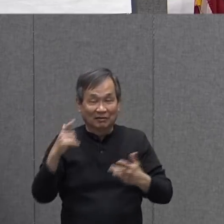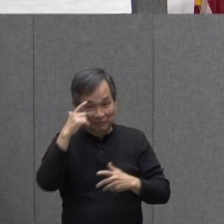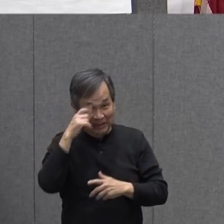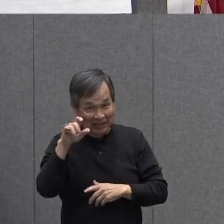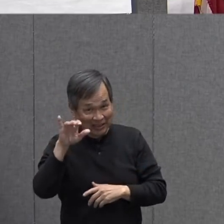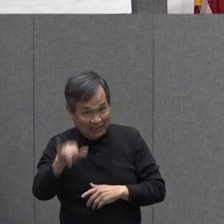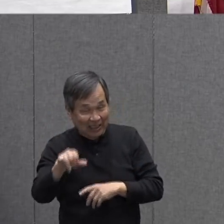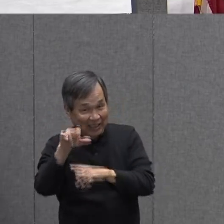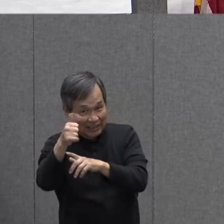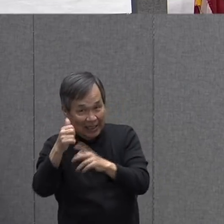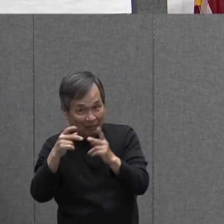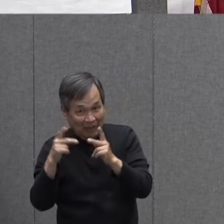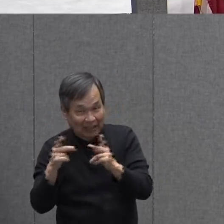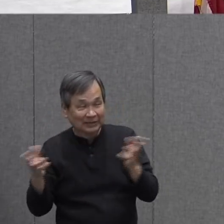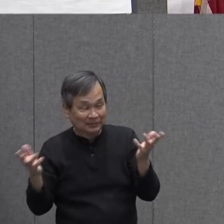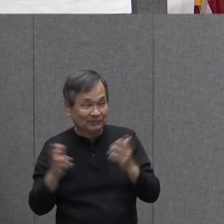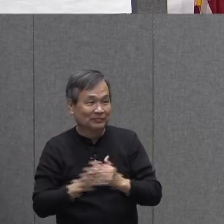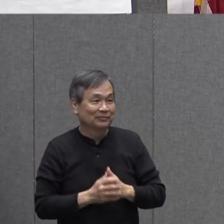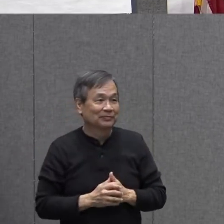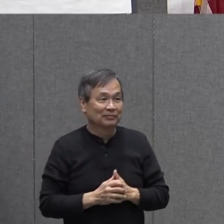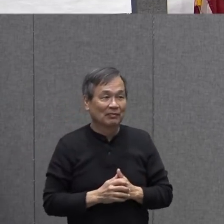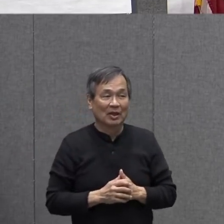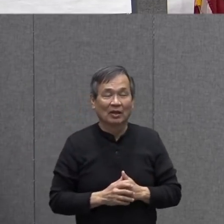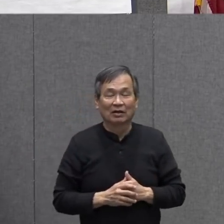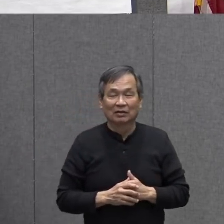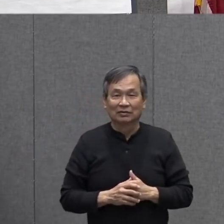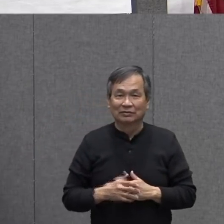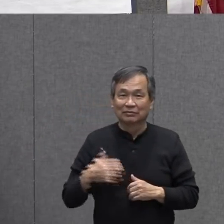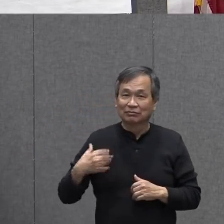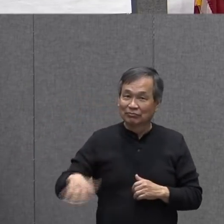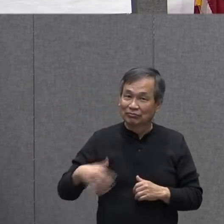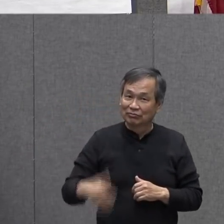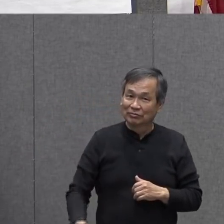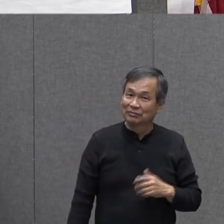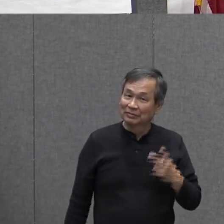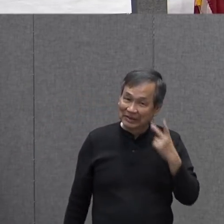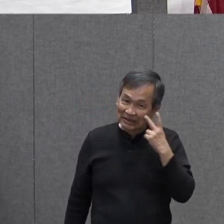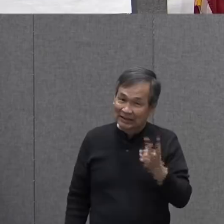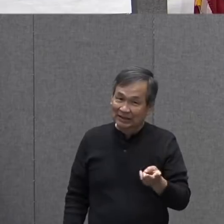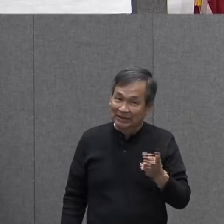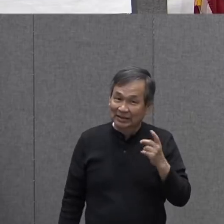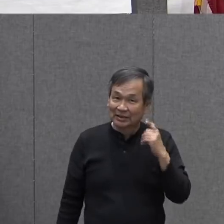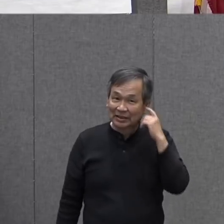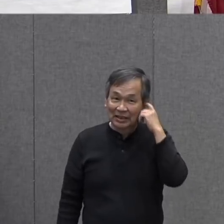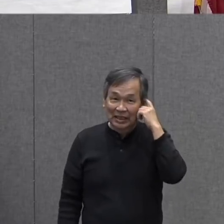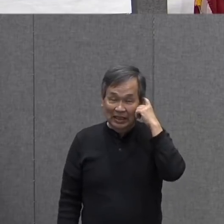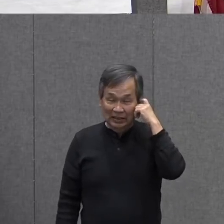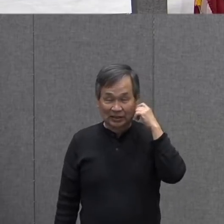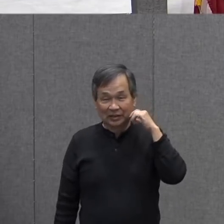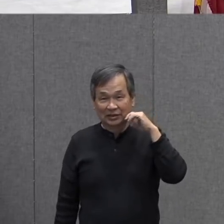Nine, (gasps) so, we've gone all the way from one all the way to nine tens.